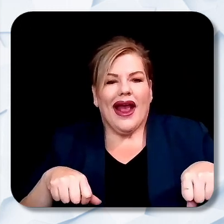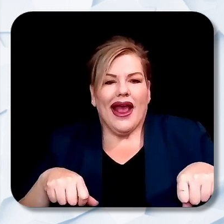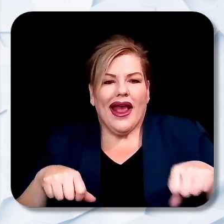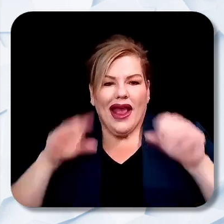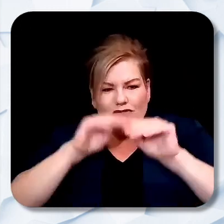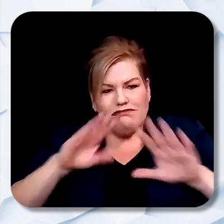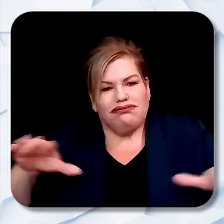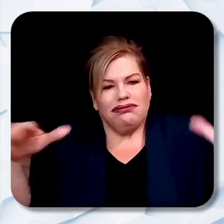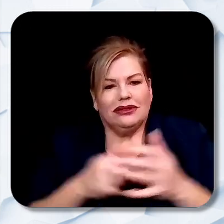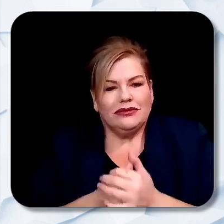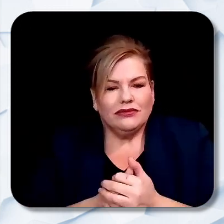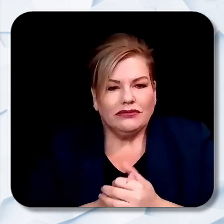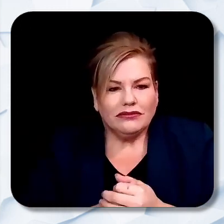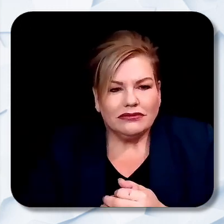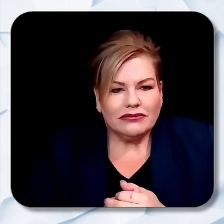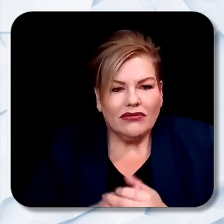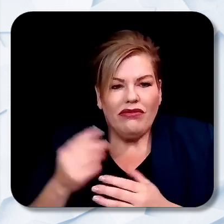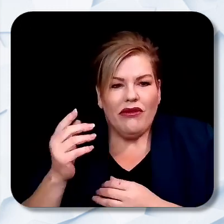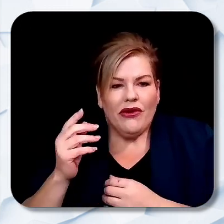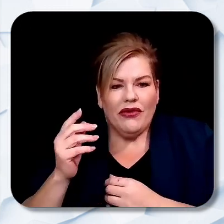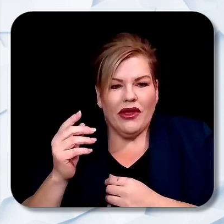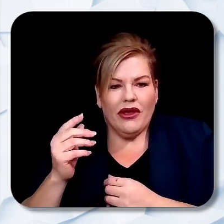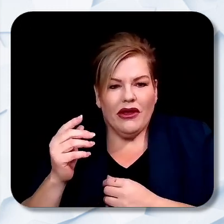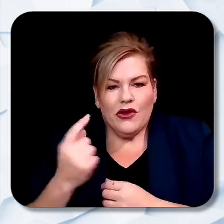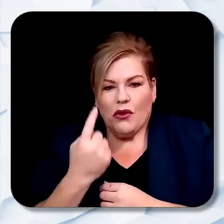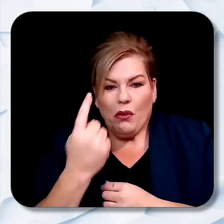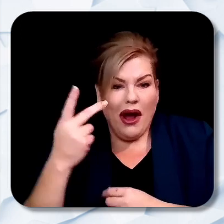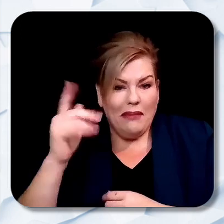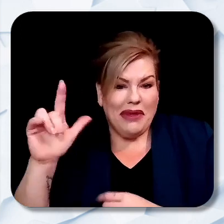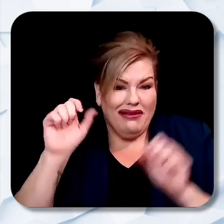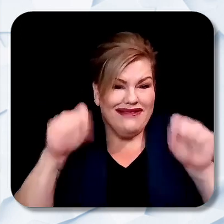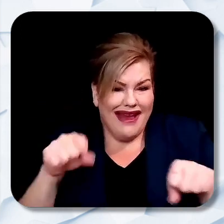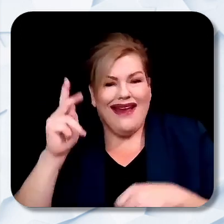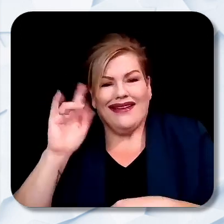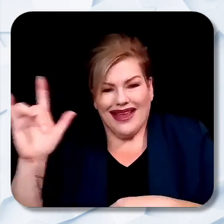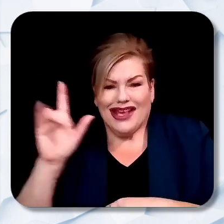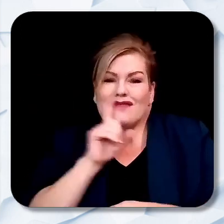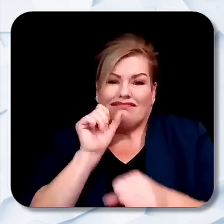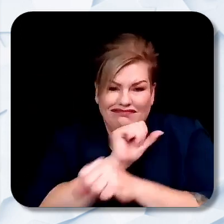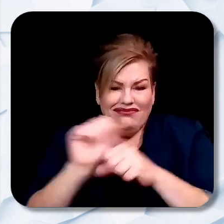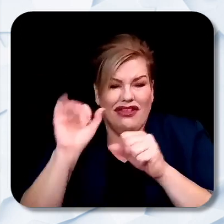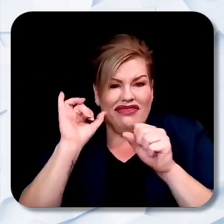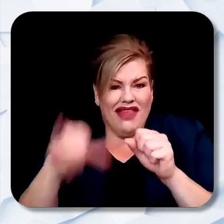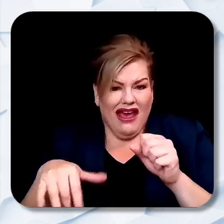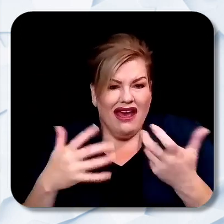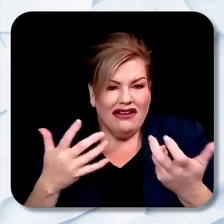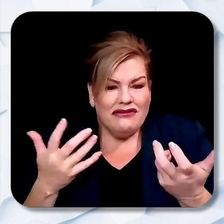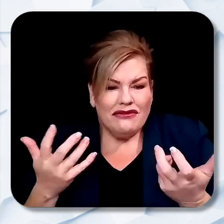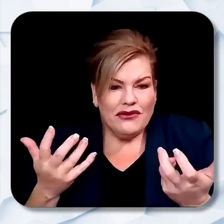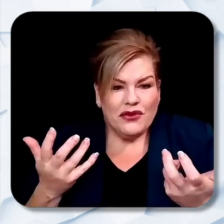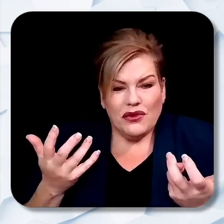That launch our own um one campaign which you can access Five point two, the numeral one